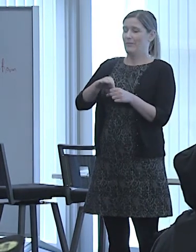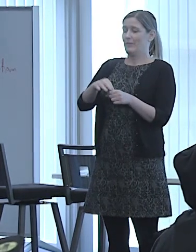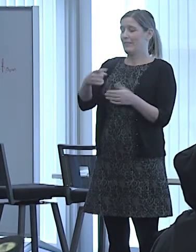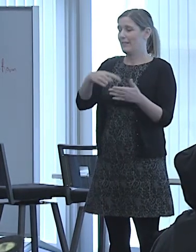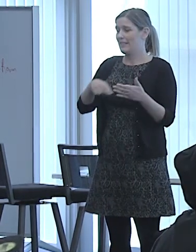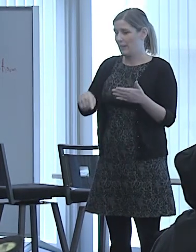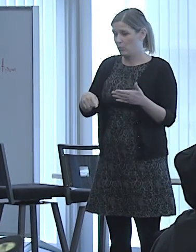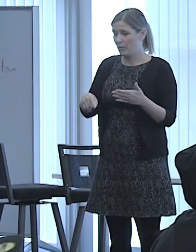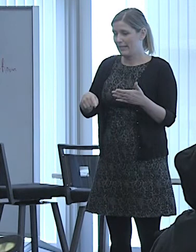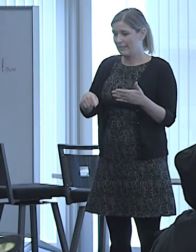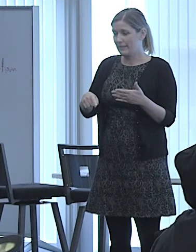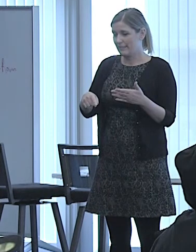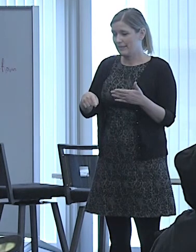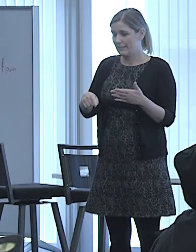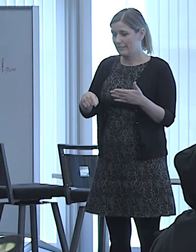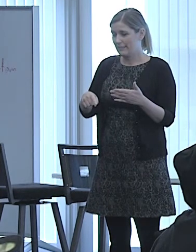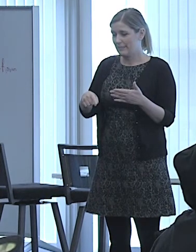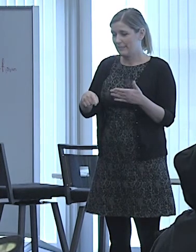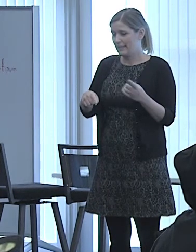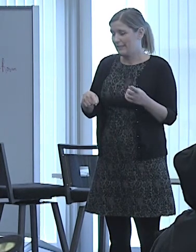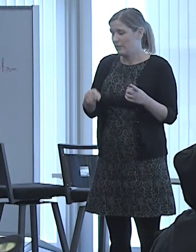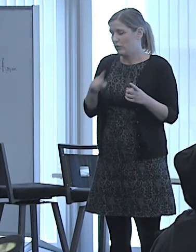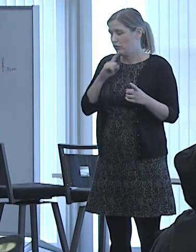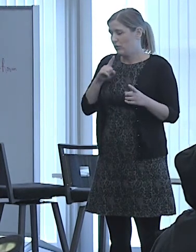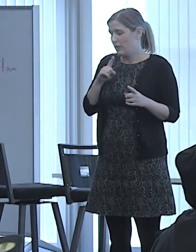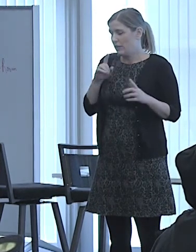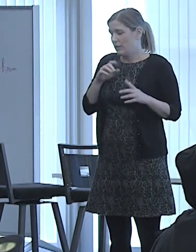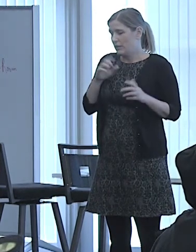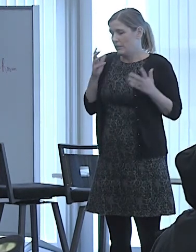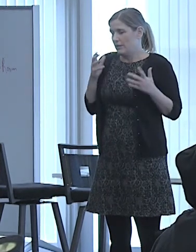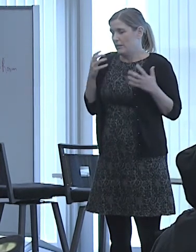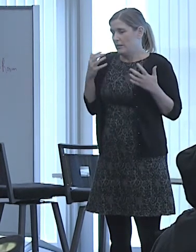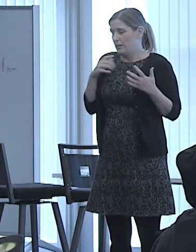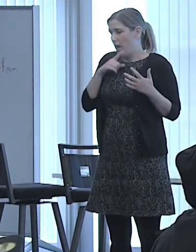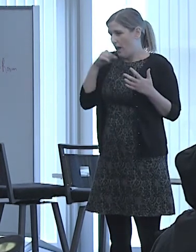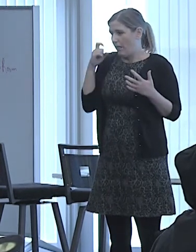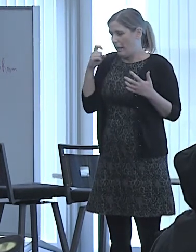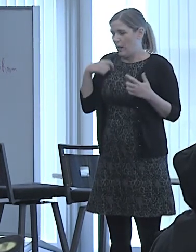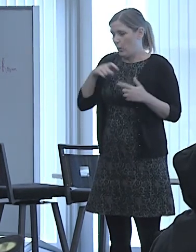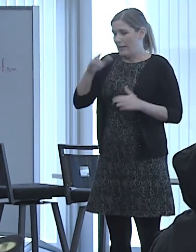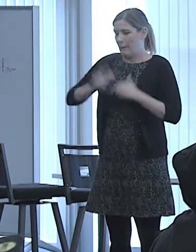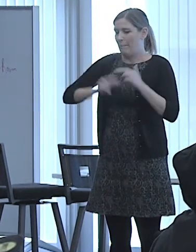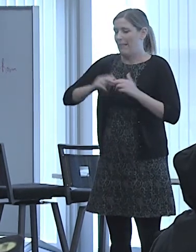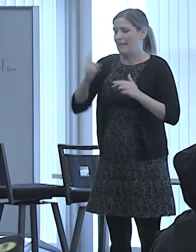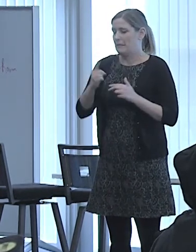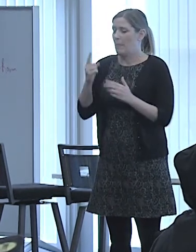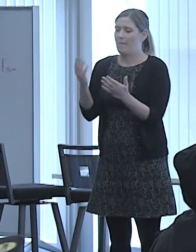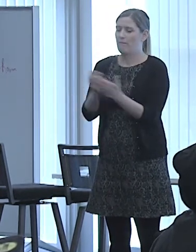that's just trash, it's just trash. We need to build something totally new. So thank you.